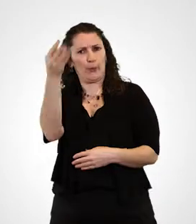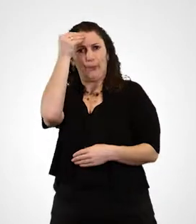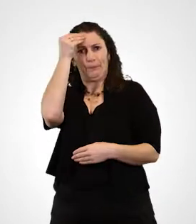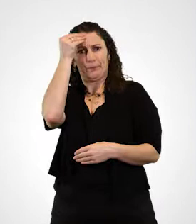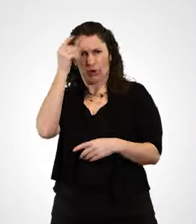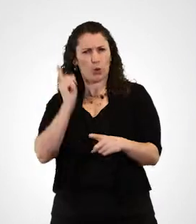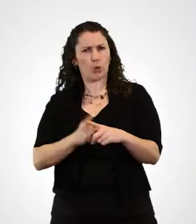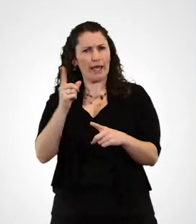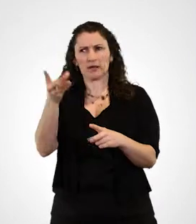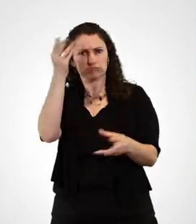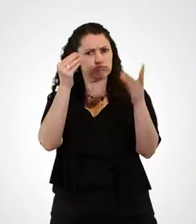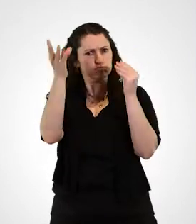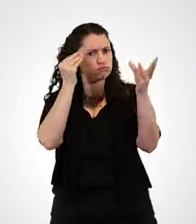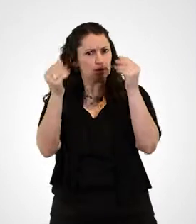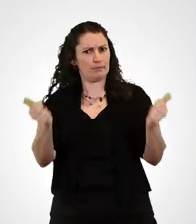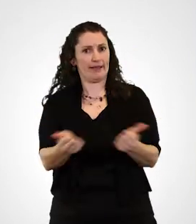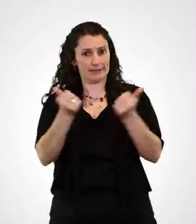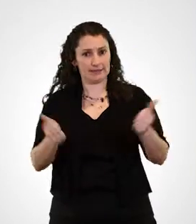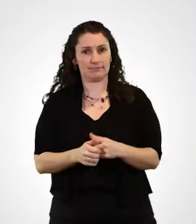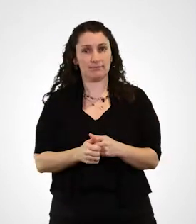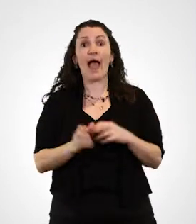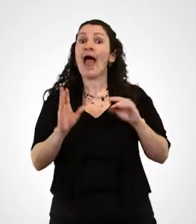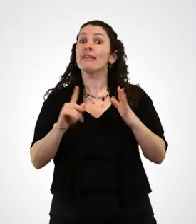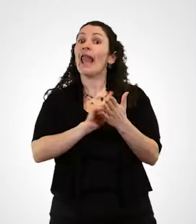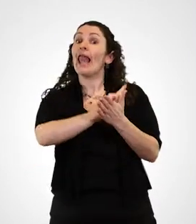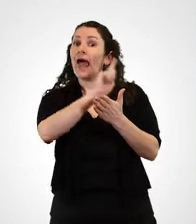very quickly and so when they go to decode words,